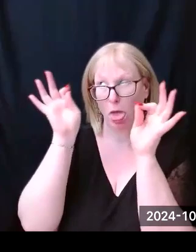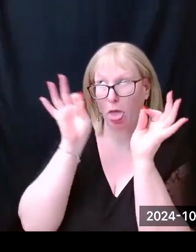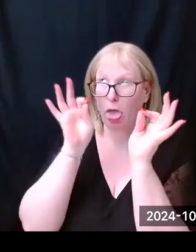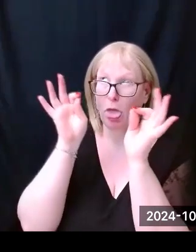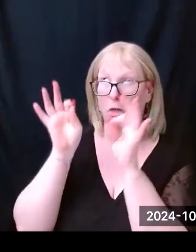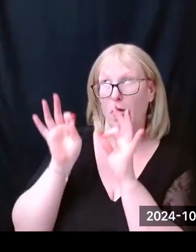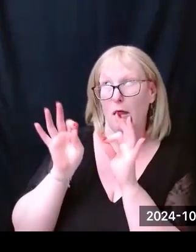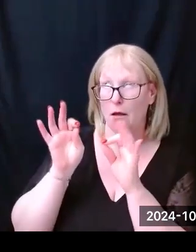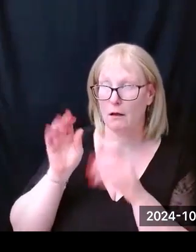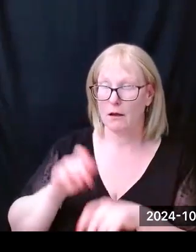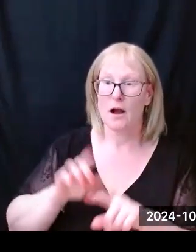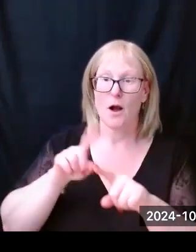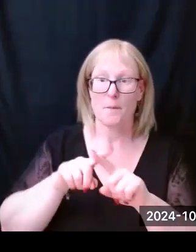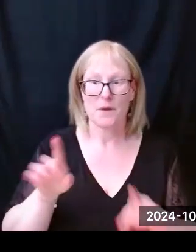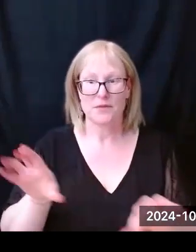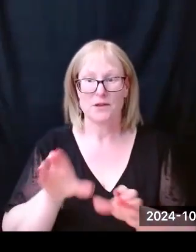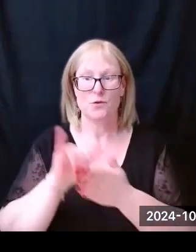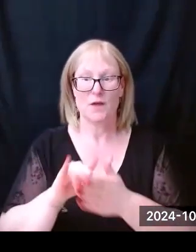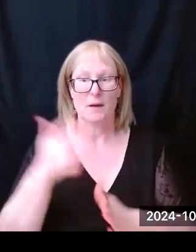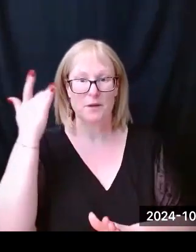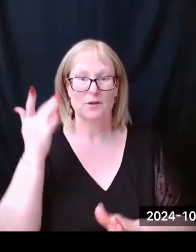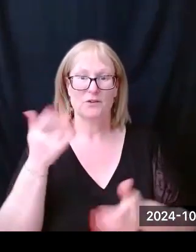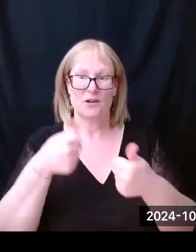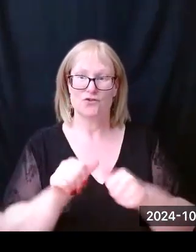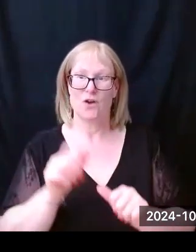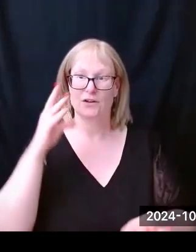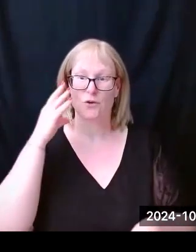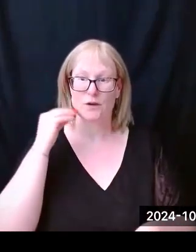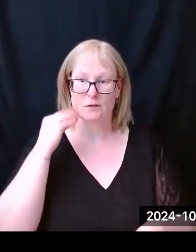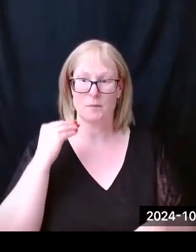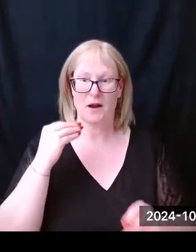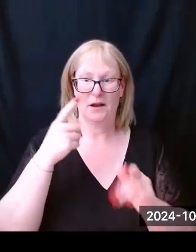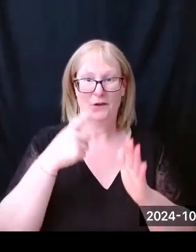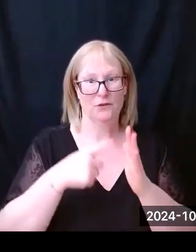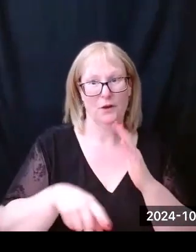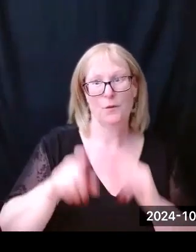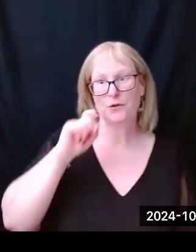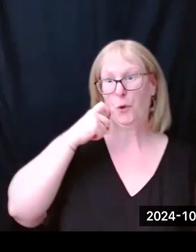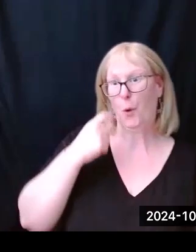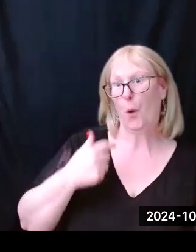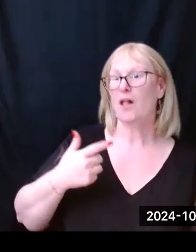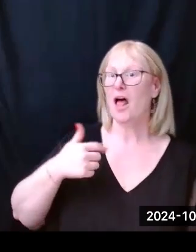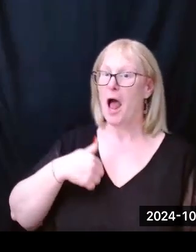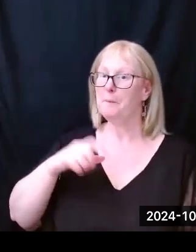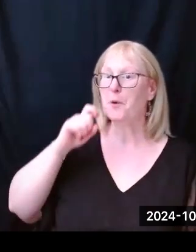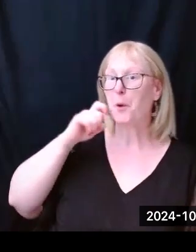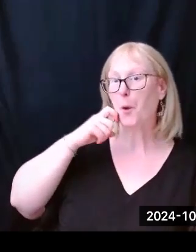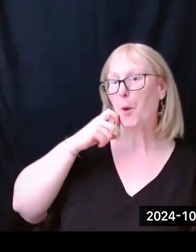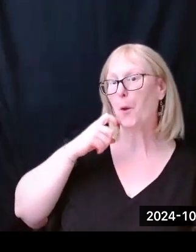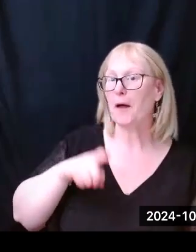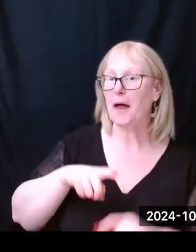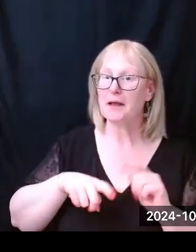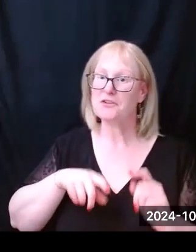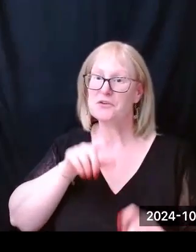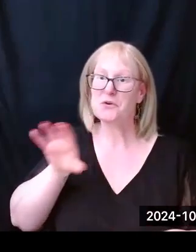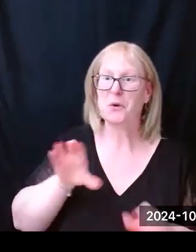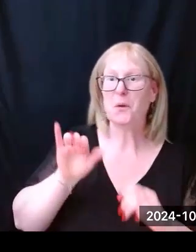They do that because they're trying to experience what it's like being cool and like, I'm too cool for this. But when you take it away, they secretly miss it.